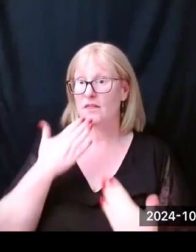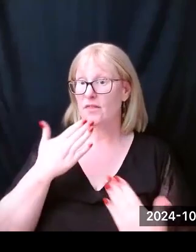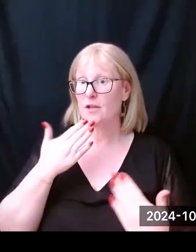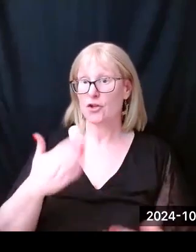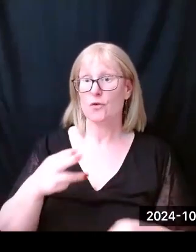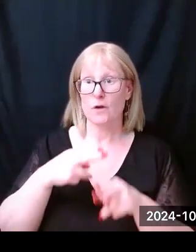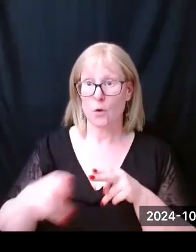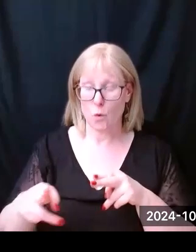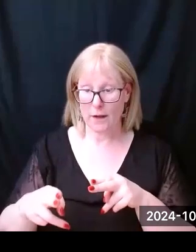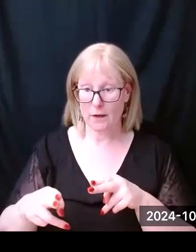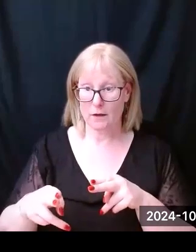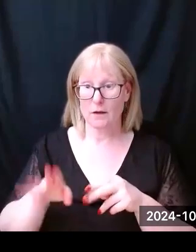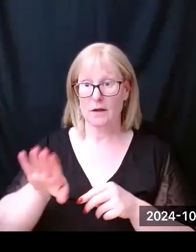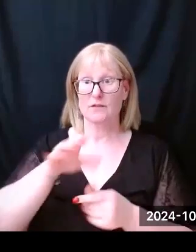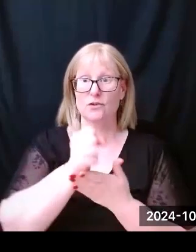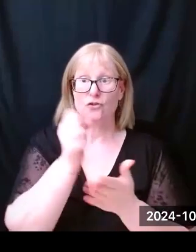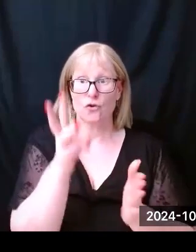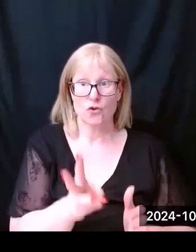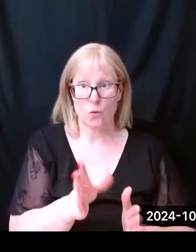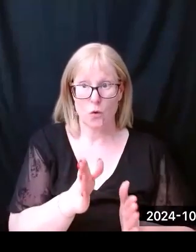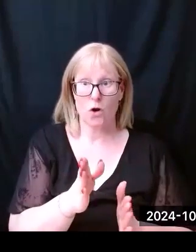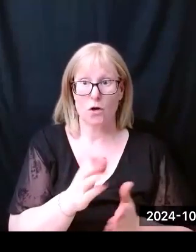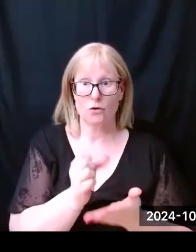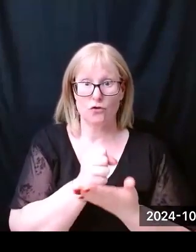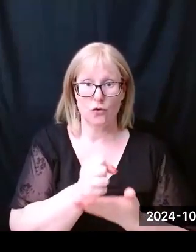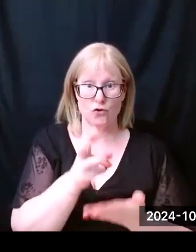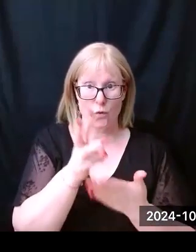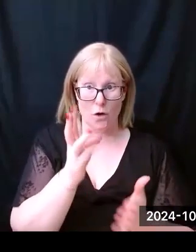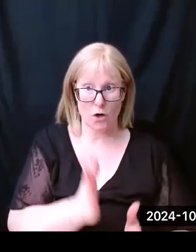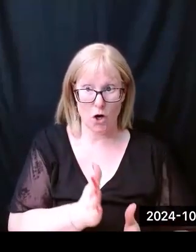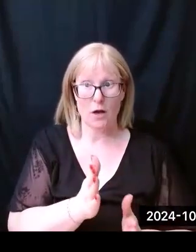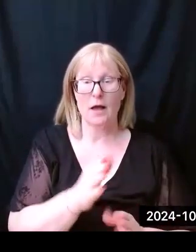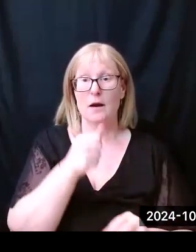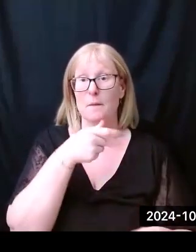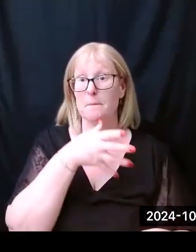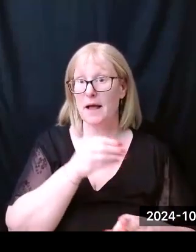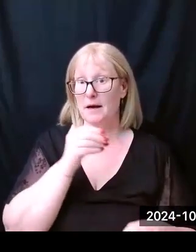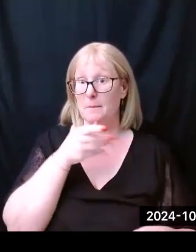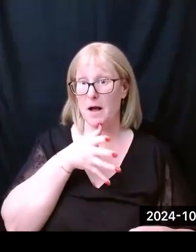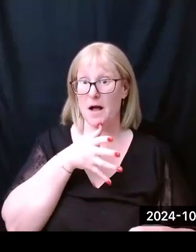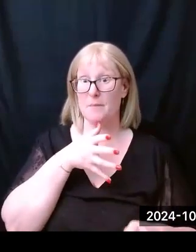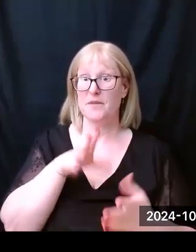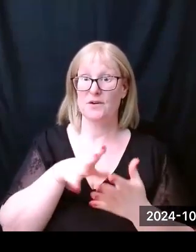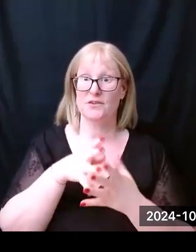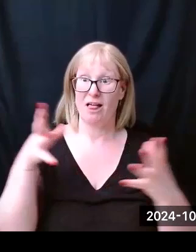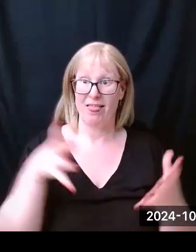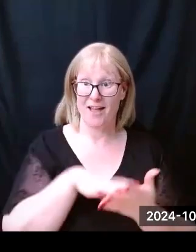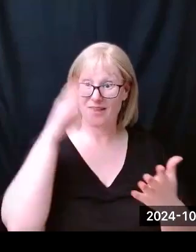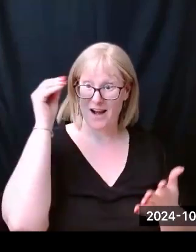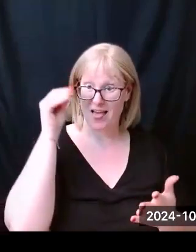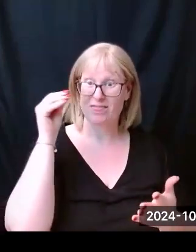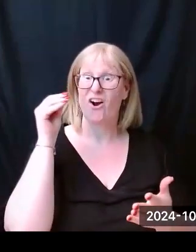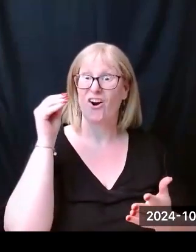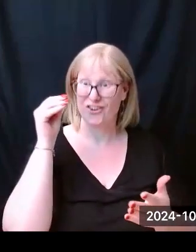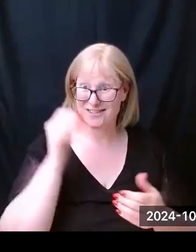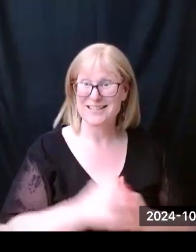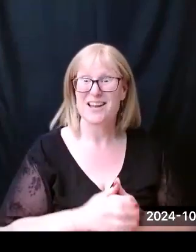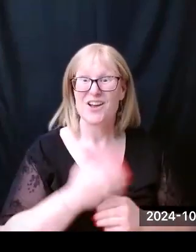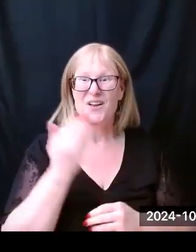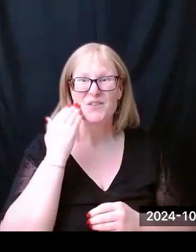As a social worker and as a mom, there's takeaway lessons for me. So I know there was takeaway lessons for the participants.